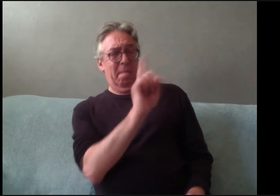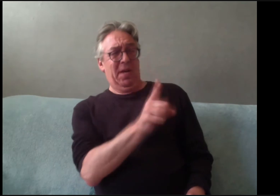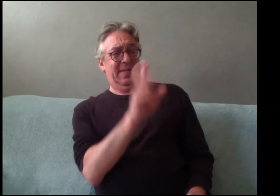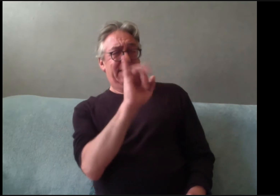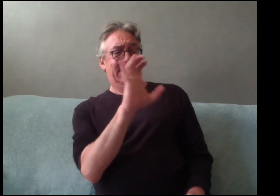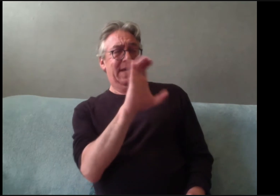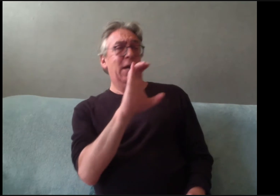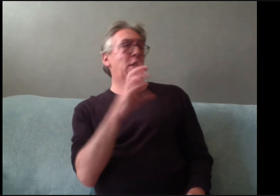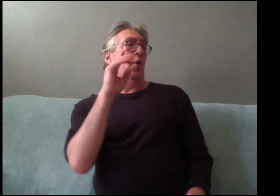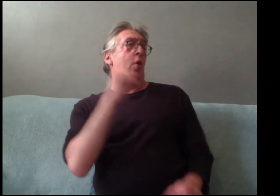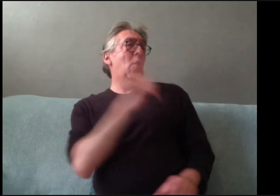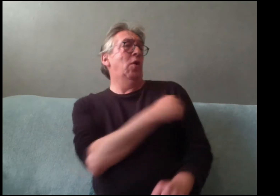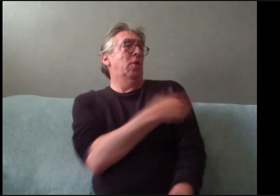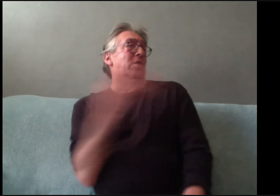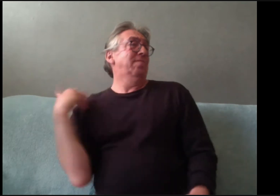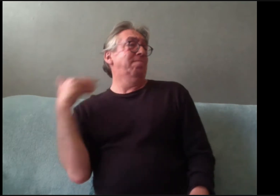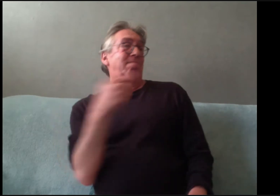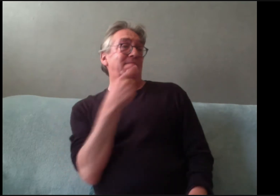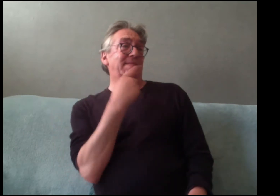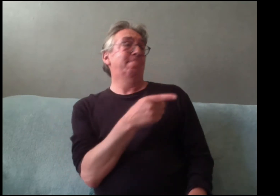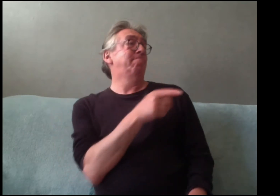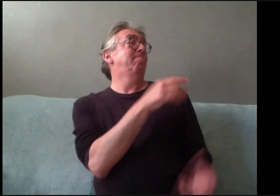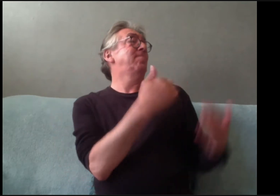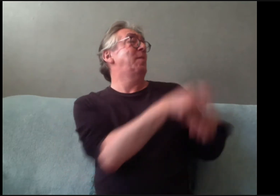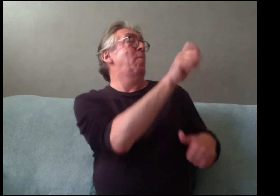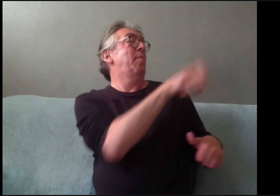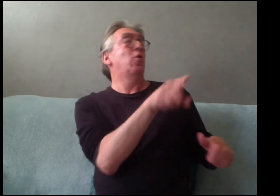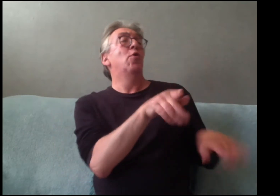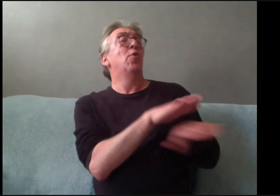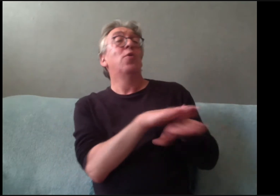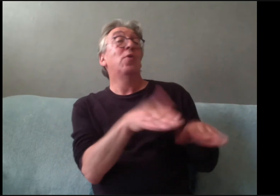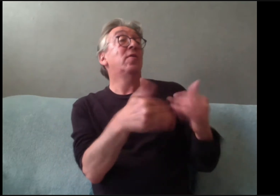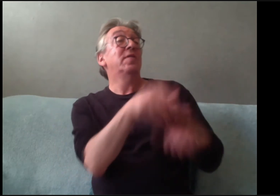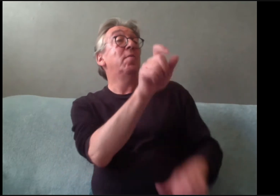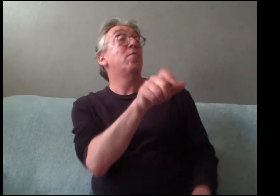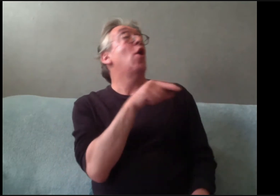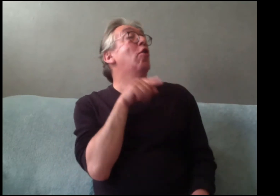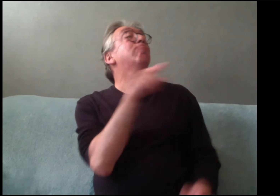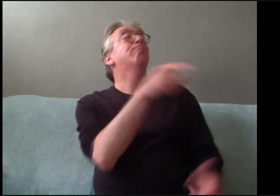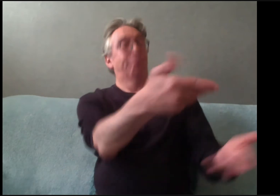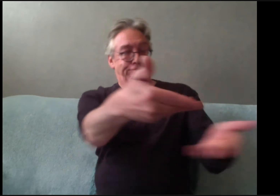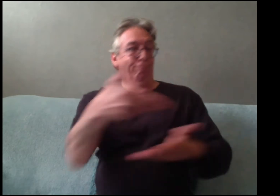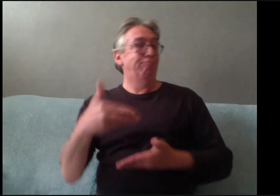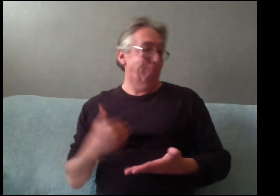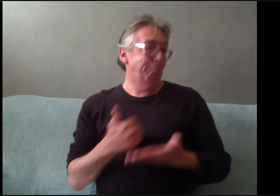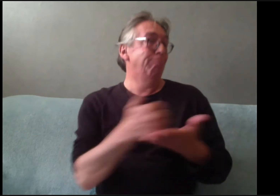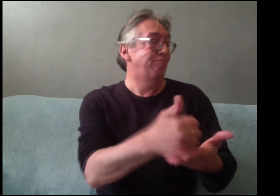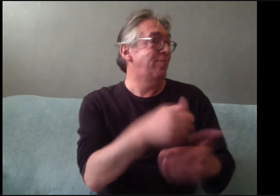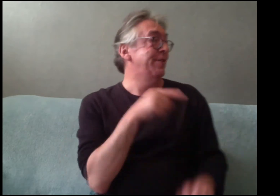So, the organization that DPOs are been given about the effective implementation of these measures